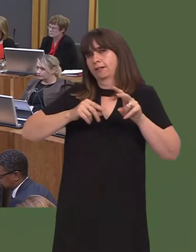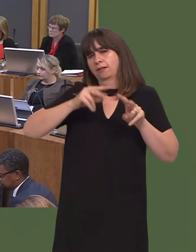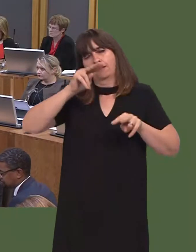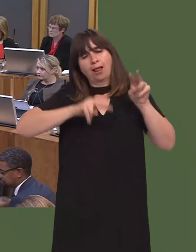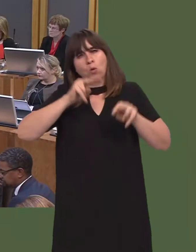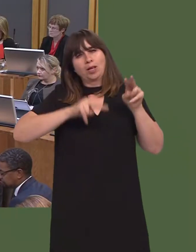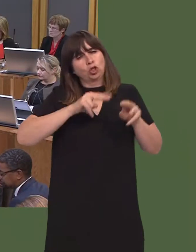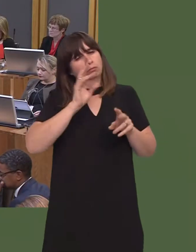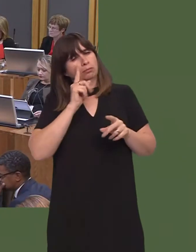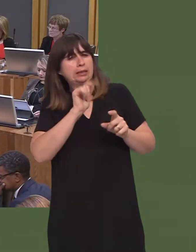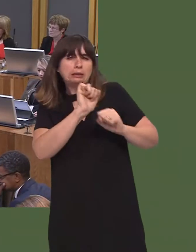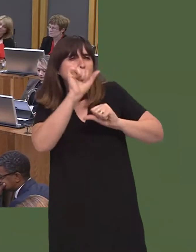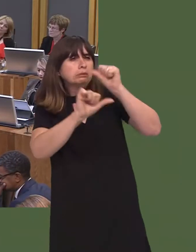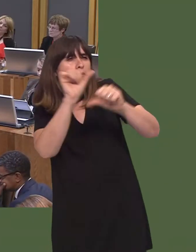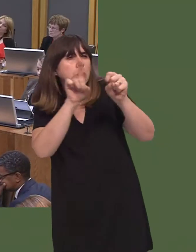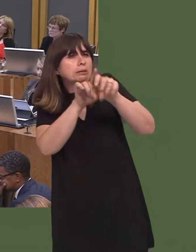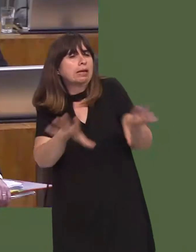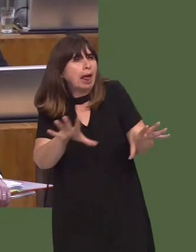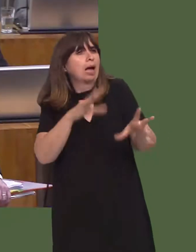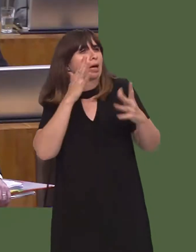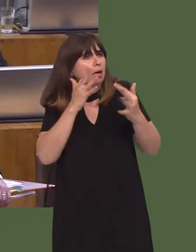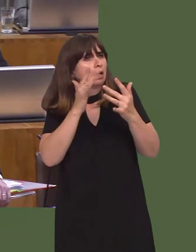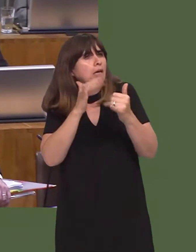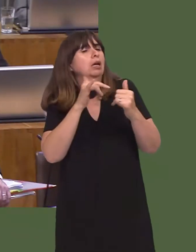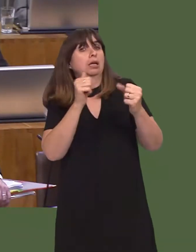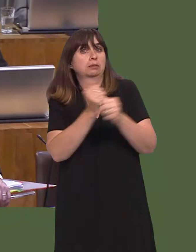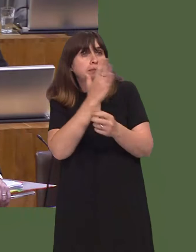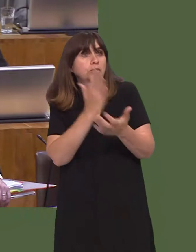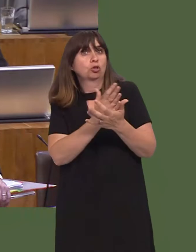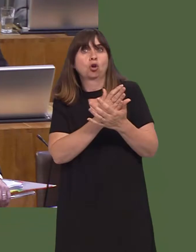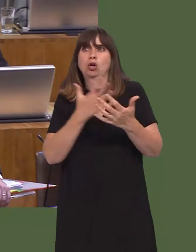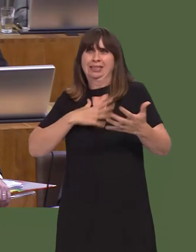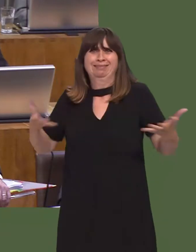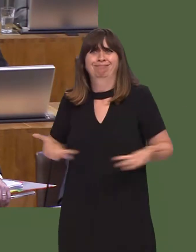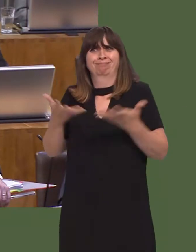the model, but weíre very keen to make sure that we have as much available to get people